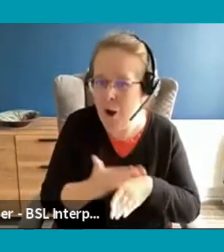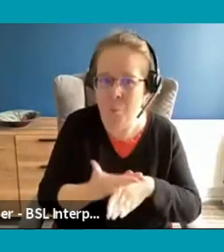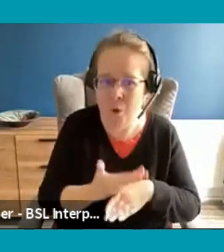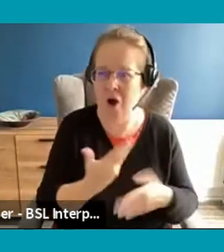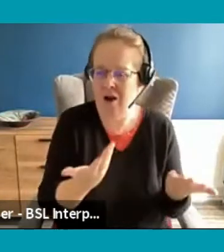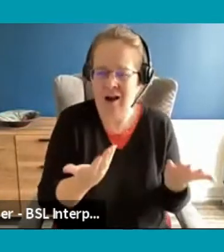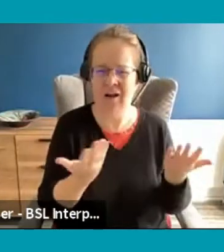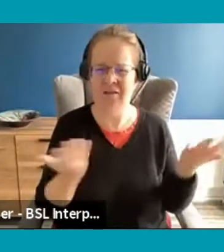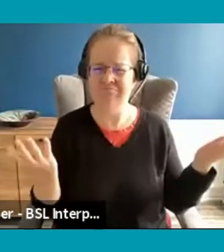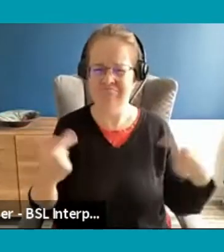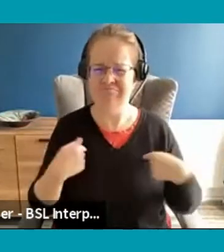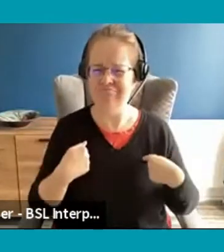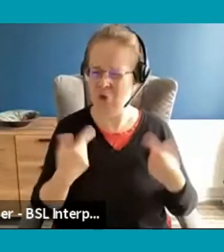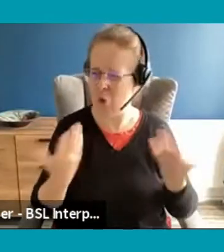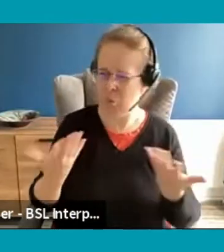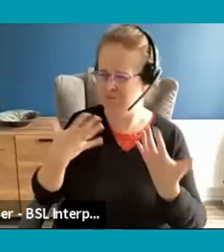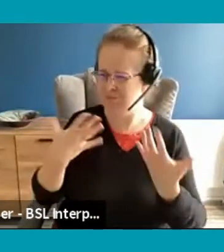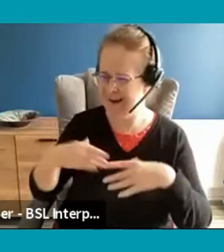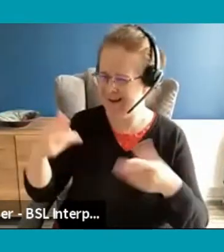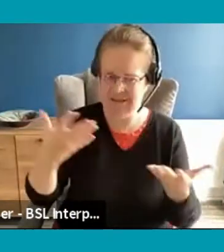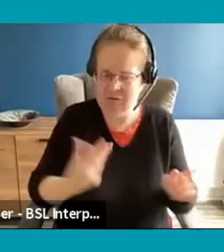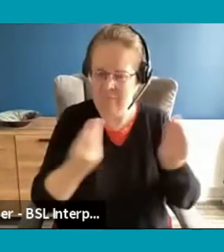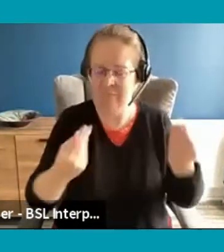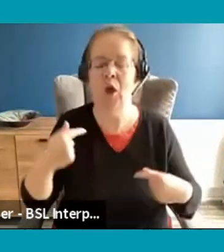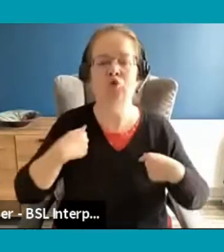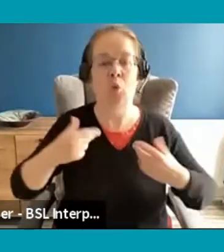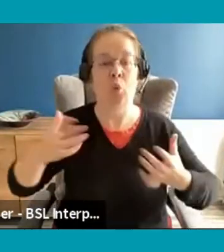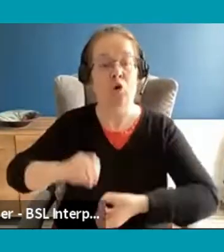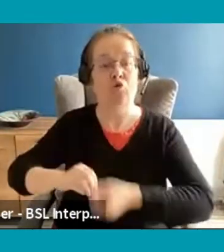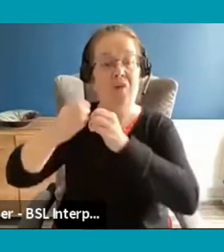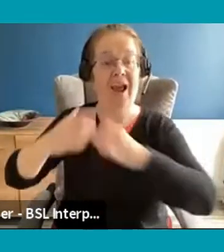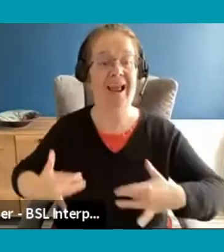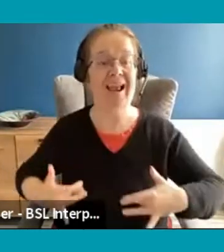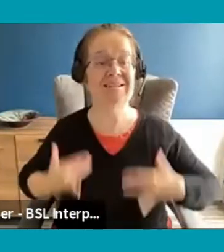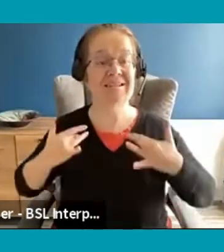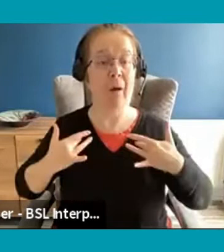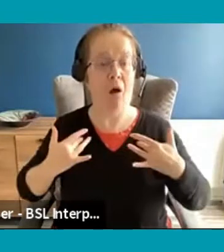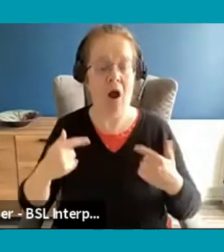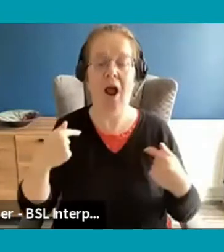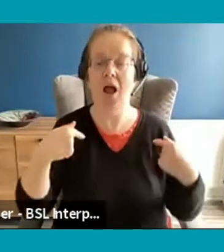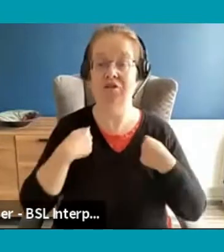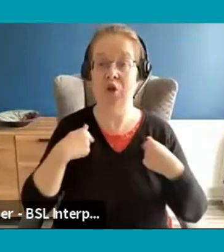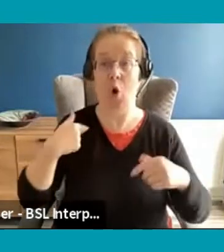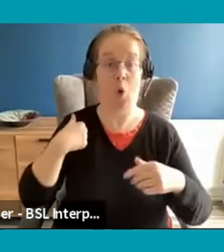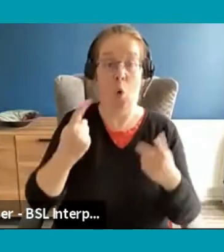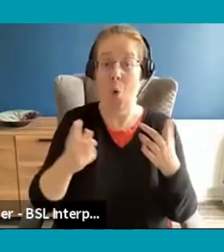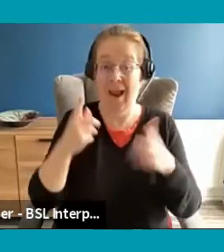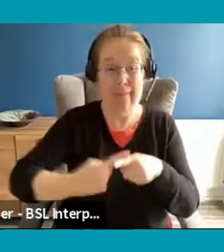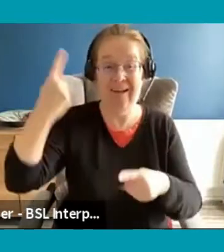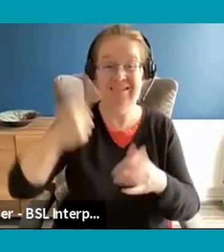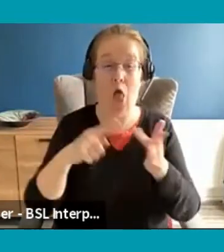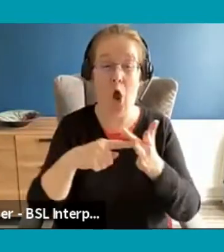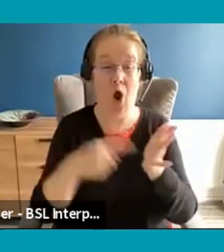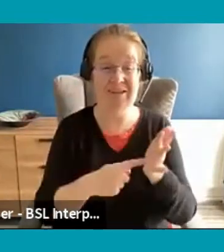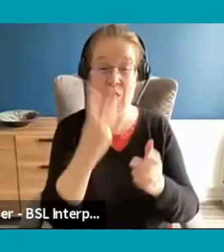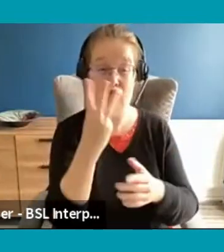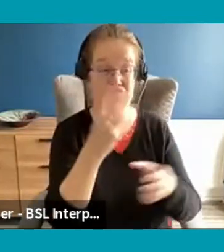So we created DPD Inspire I took three people on in IT immediately. Uh, and those three people have